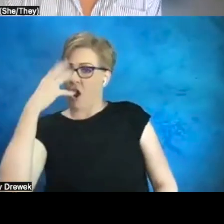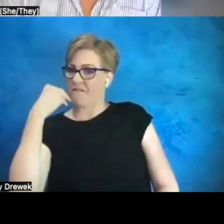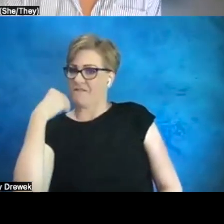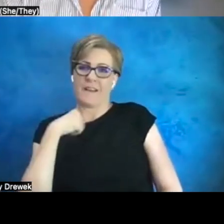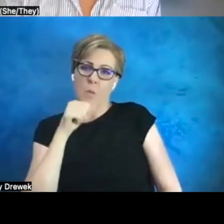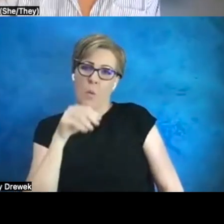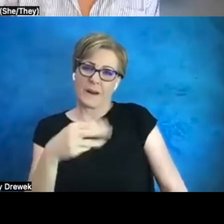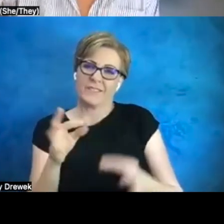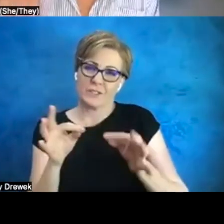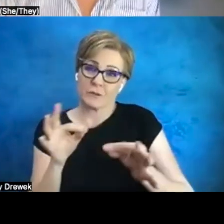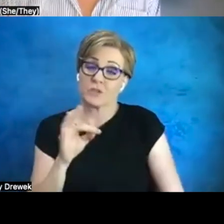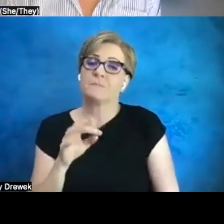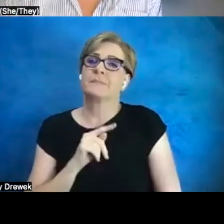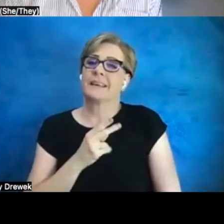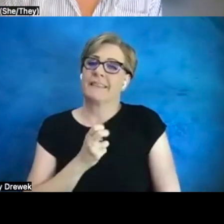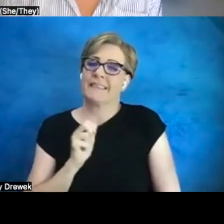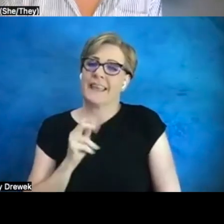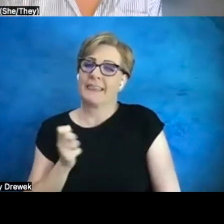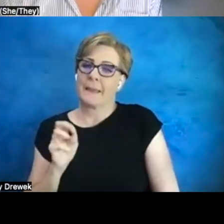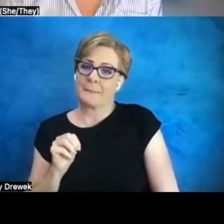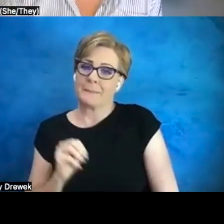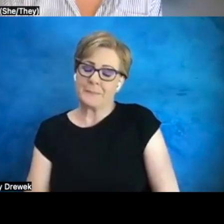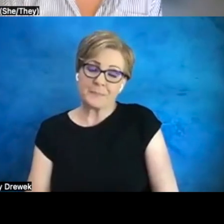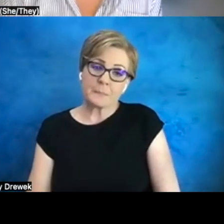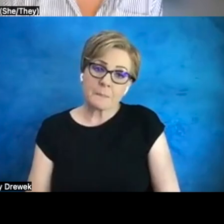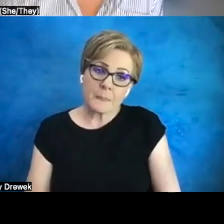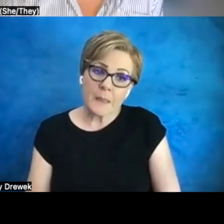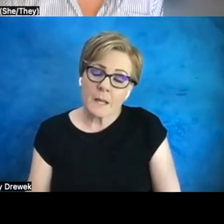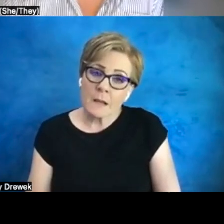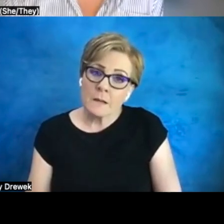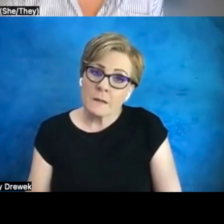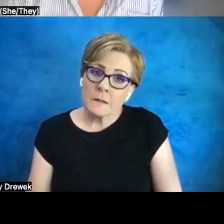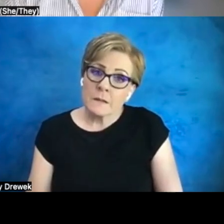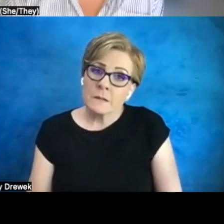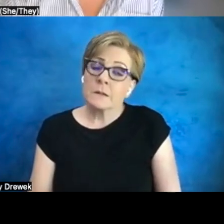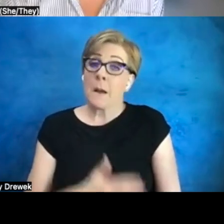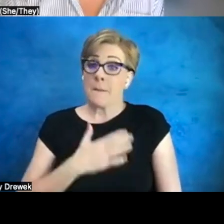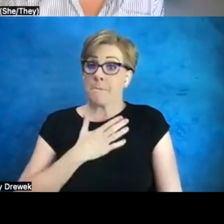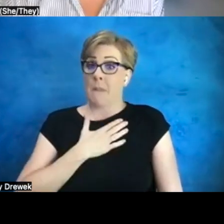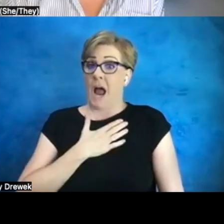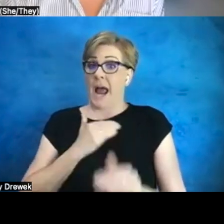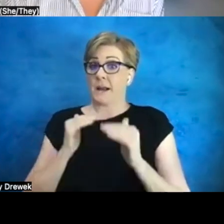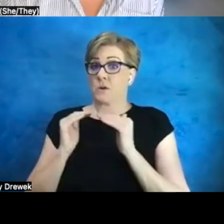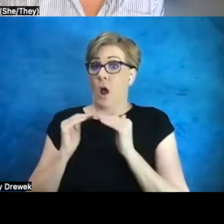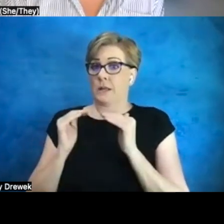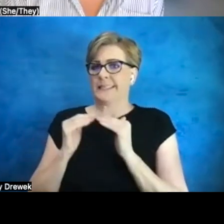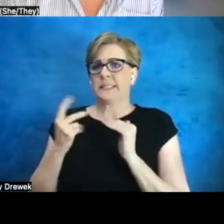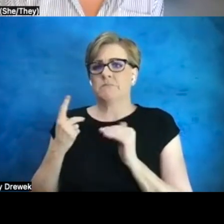and my pronouns are they/them. Me and my colleague in this call work for Disability Rights Maine,